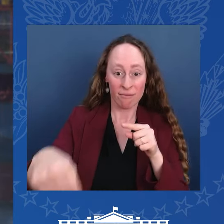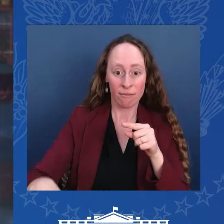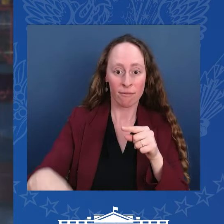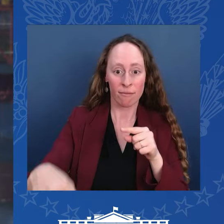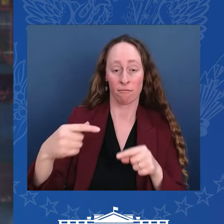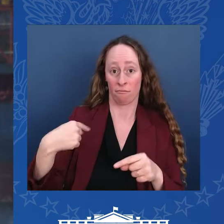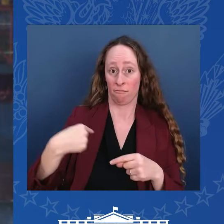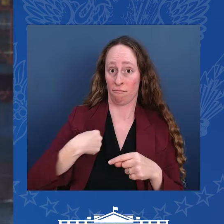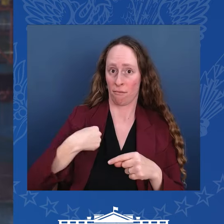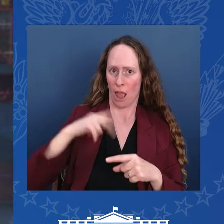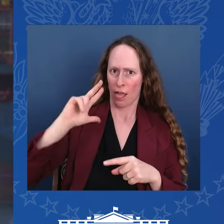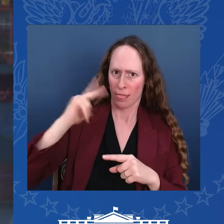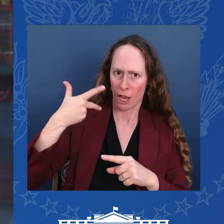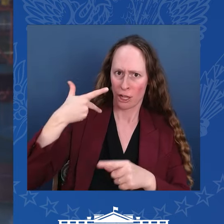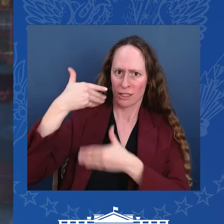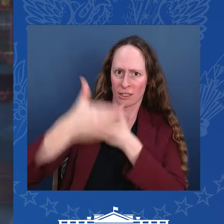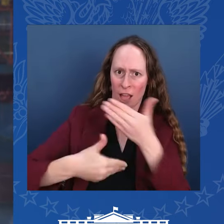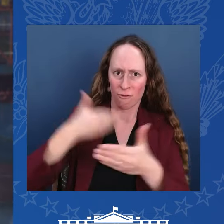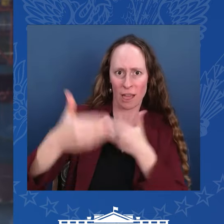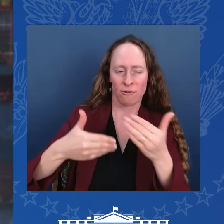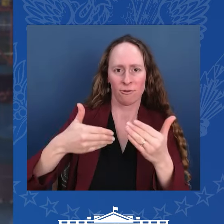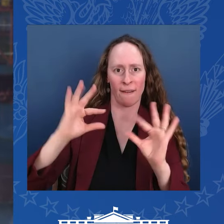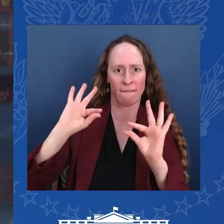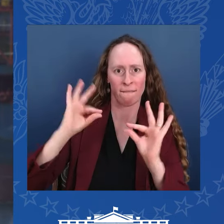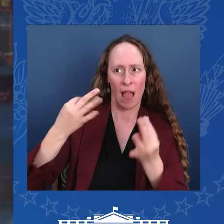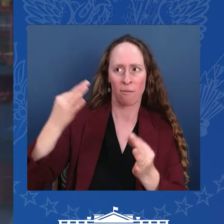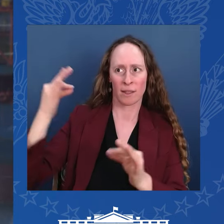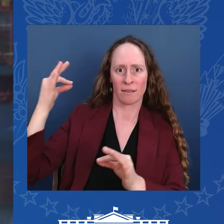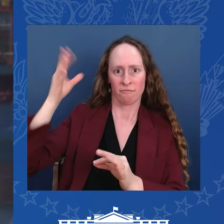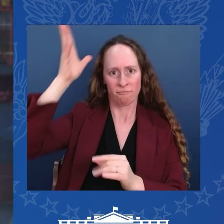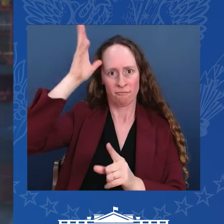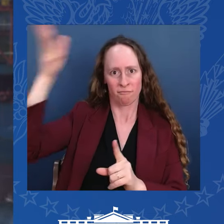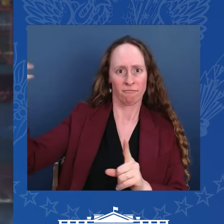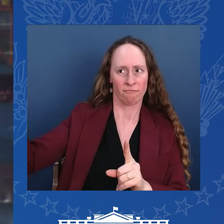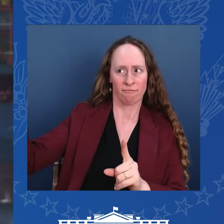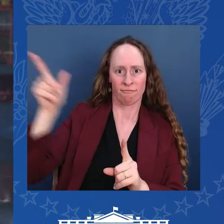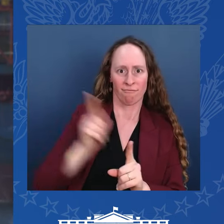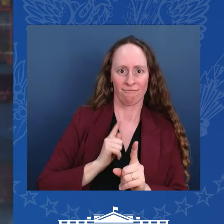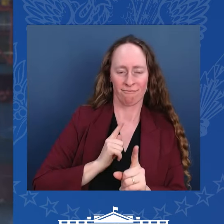I come from a family of achievers. We weren't taught I can't, only I can.